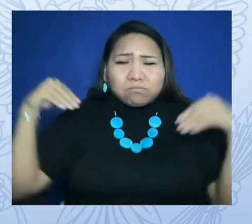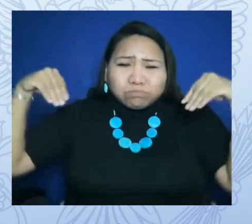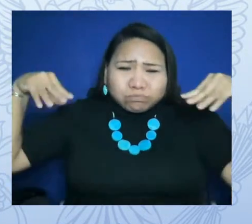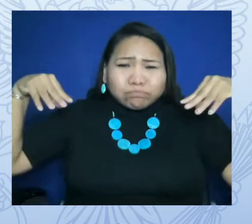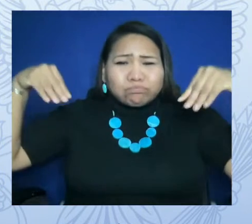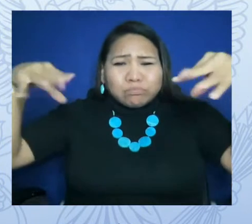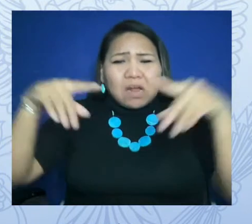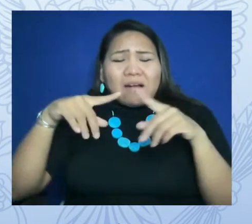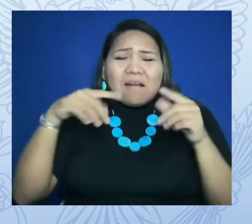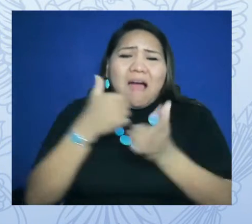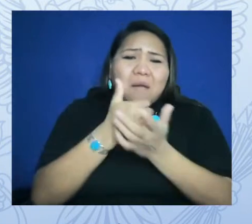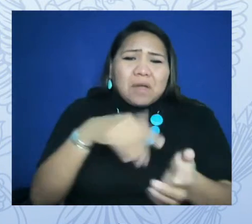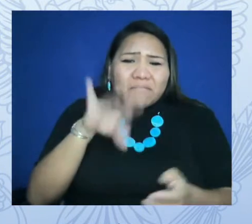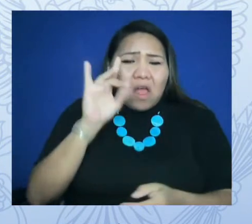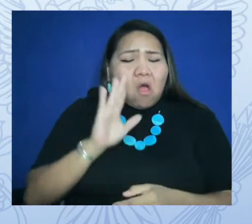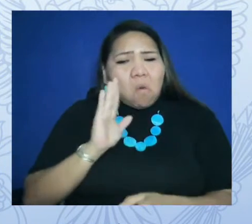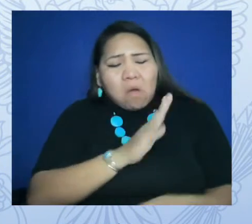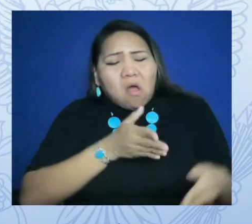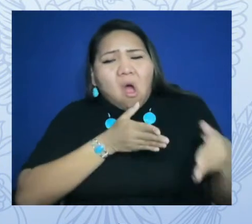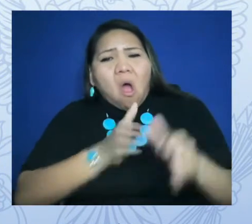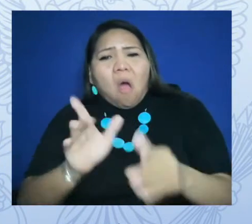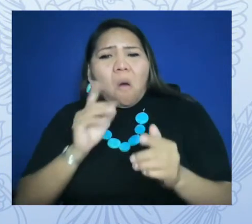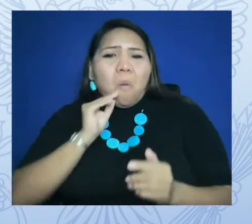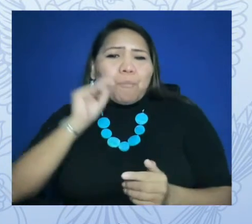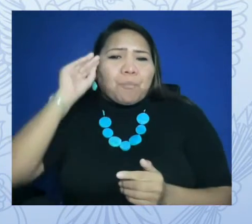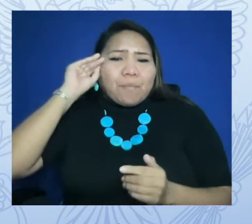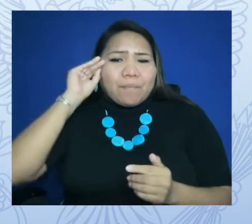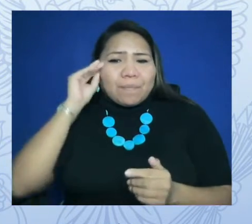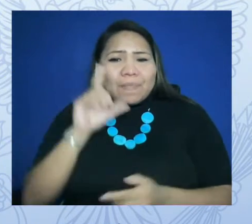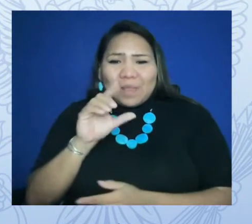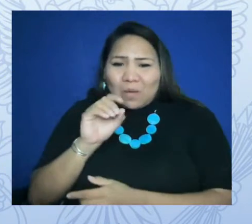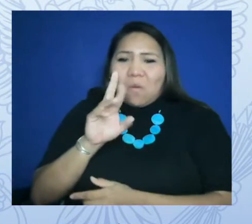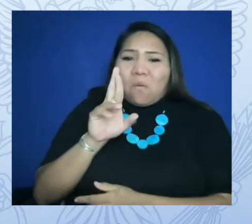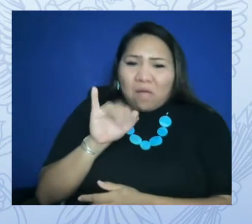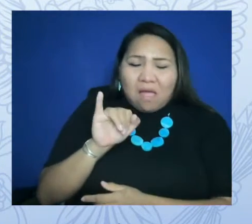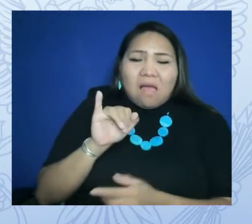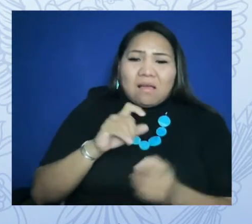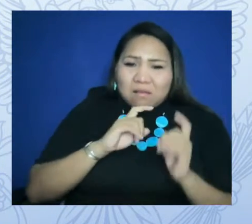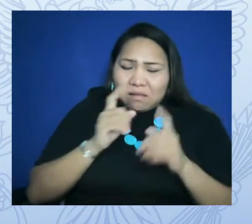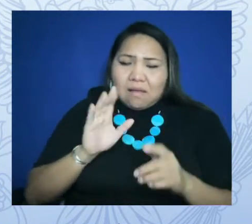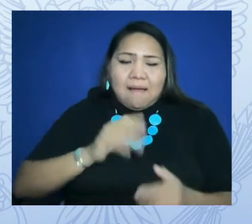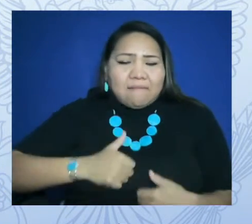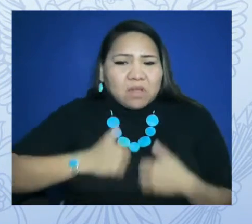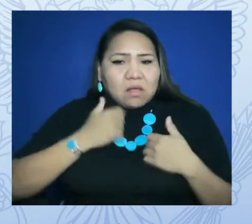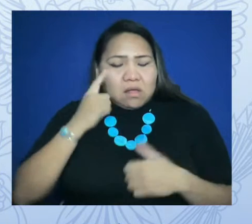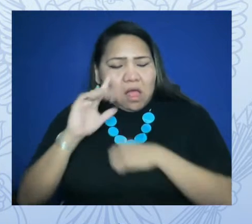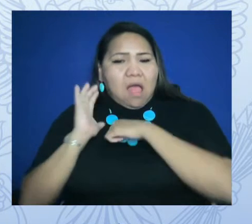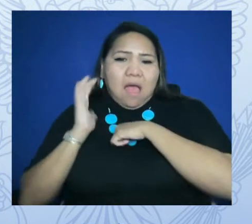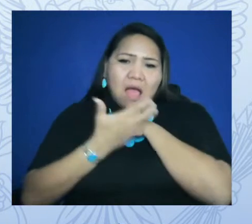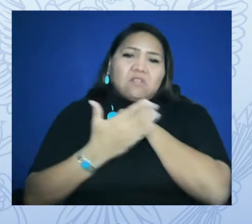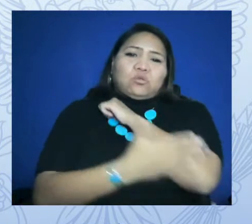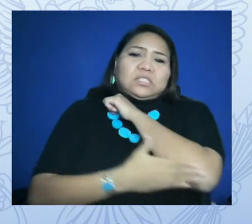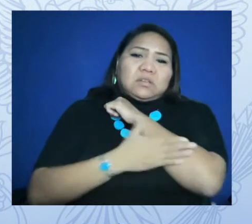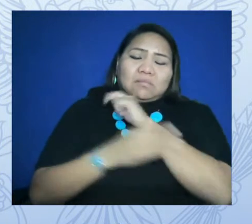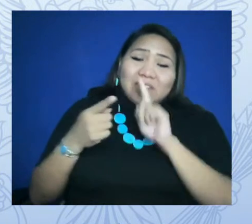Lori gave her life for our country. The first woman to die on the frontlines of Iraq.